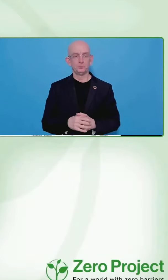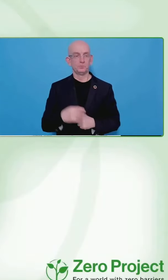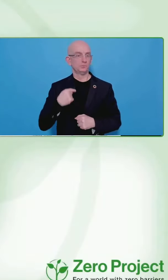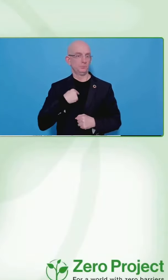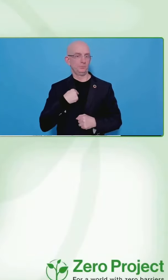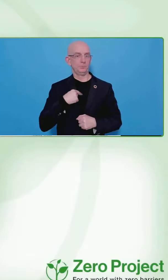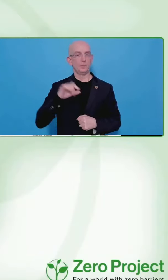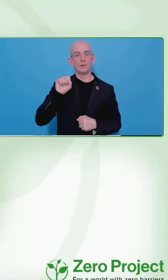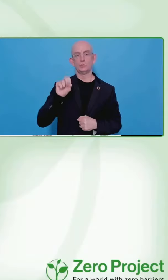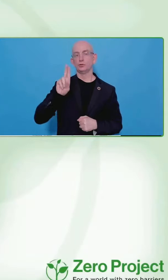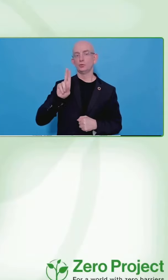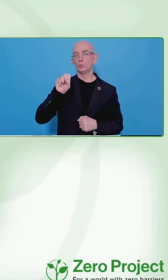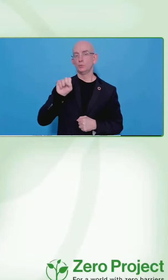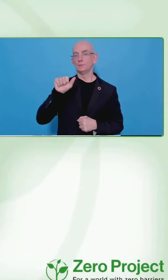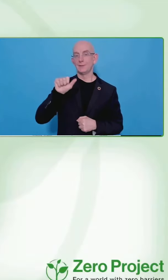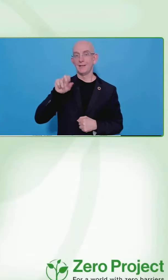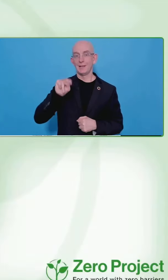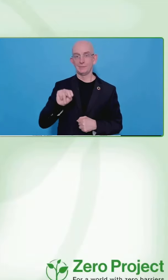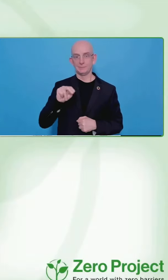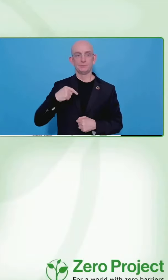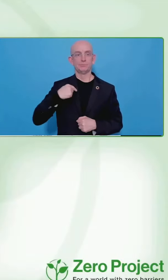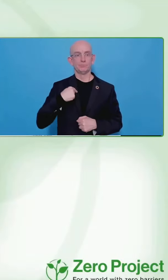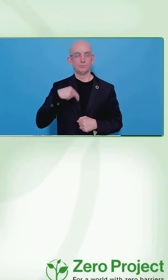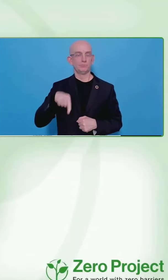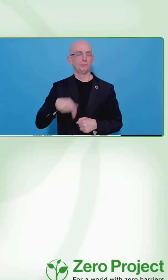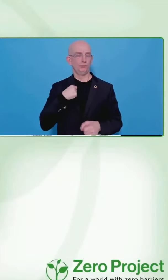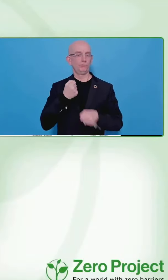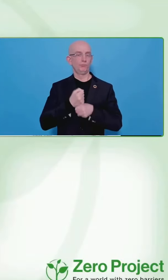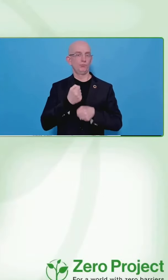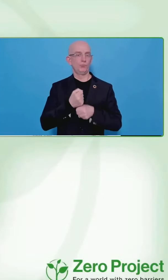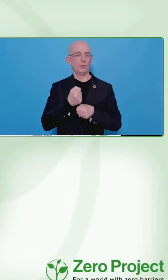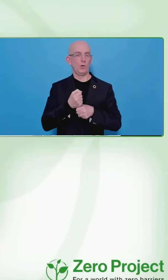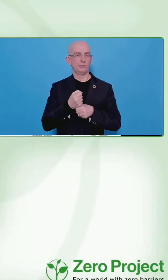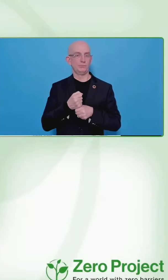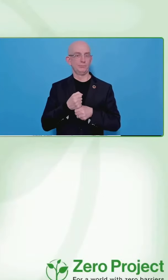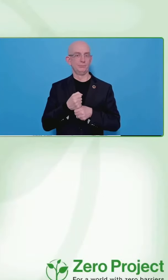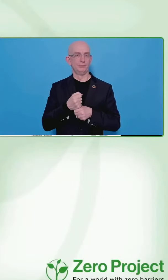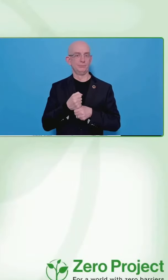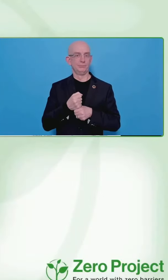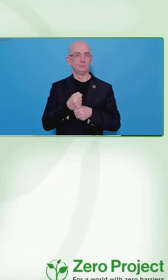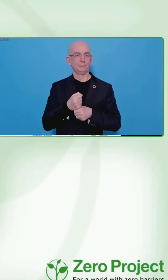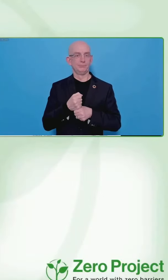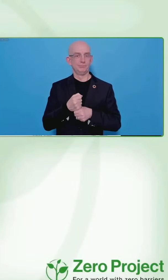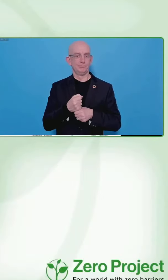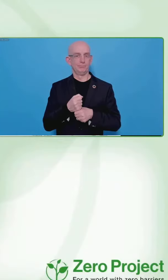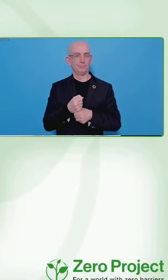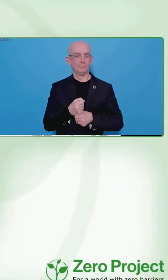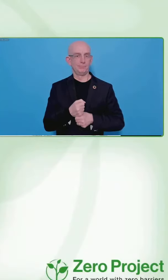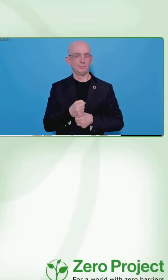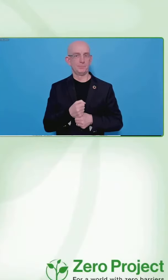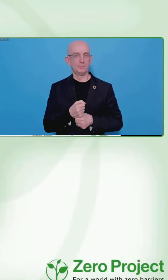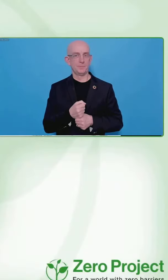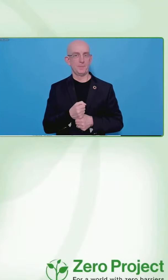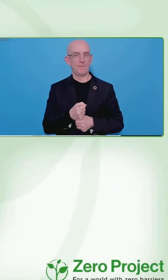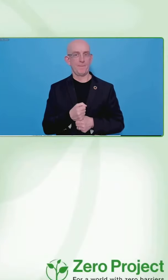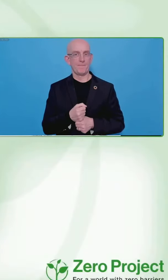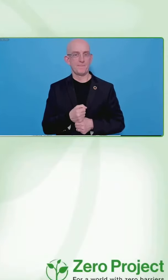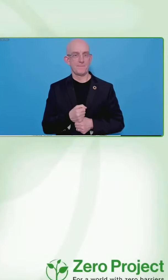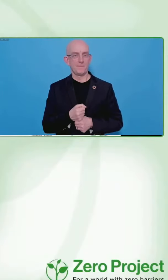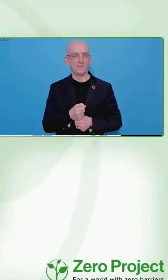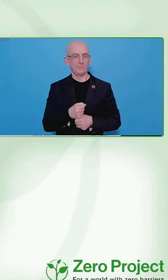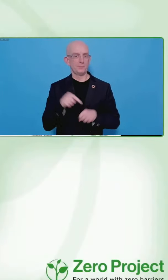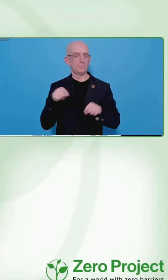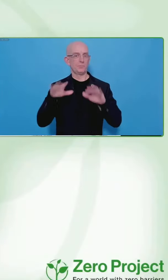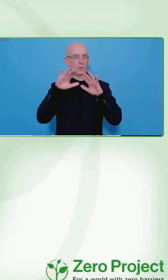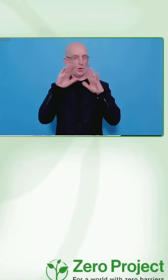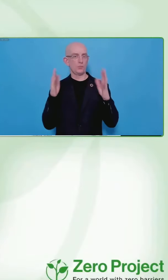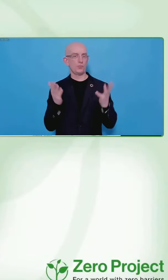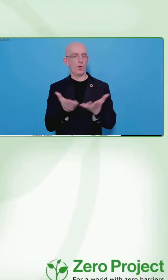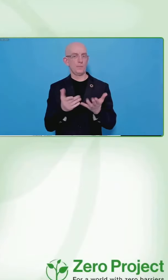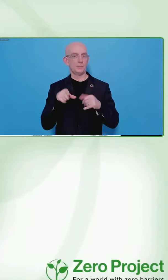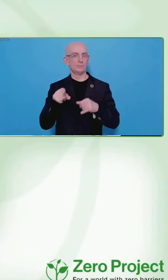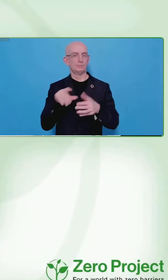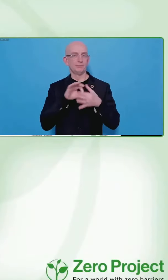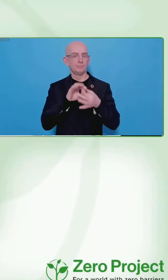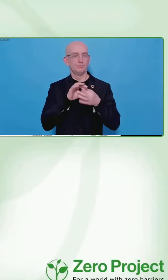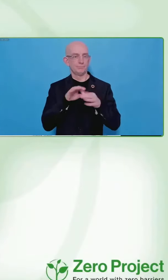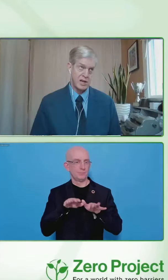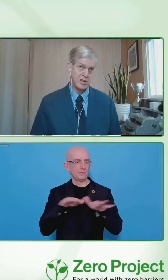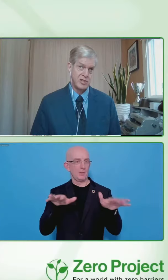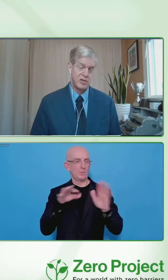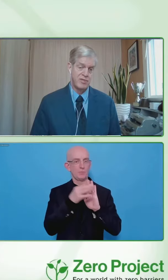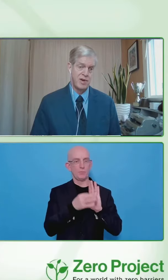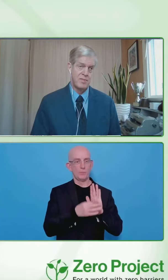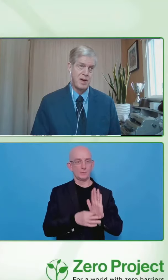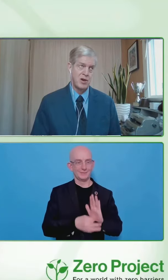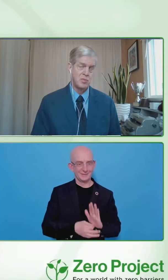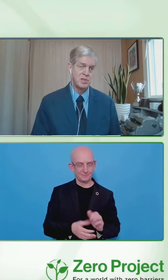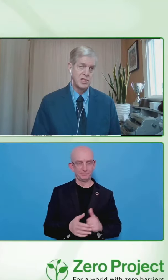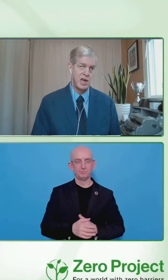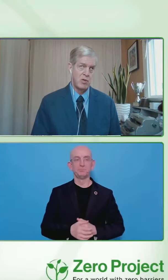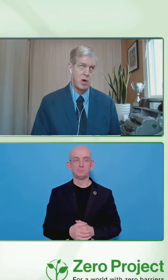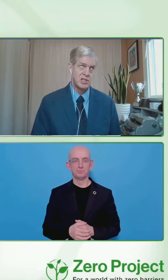I Mary Fernandez and work for Cisco Systems and lead our DNA